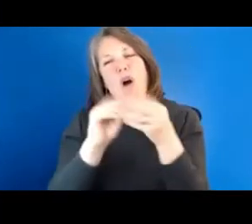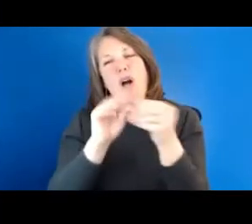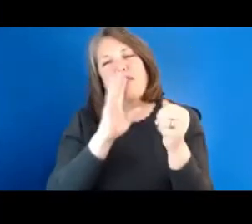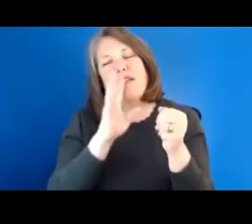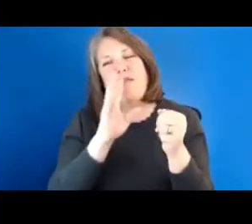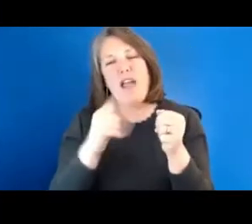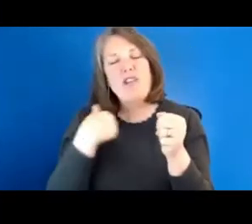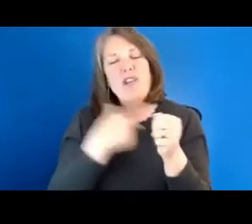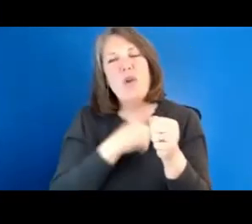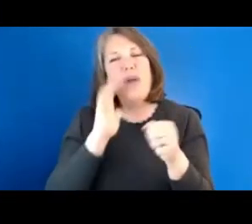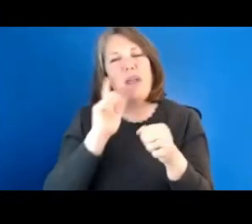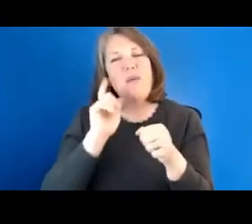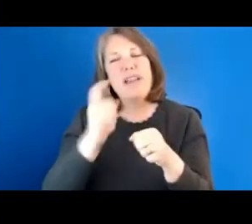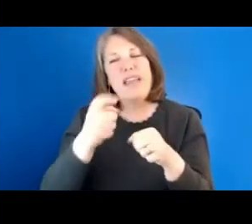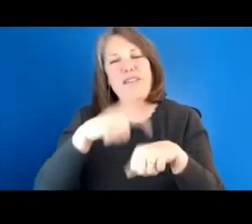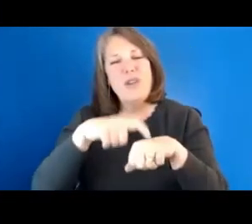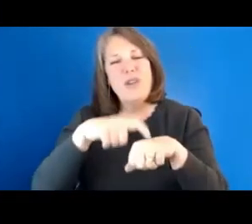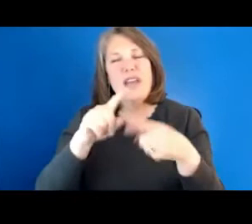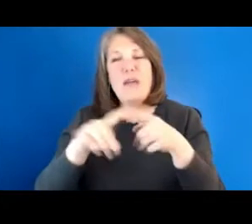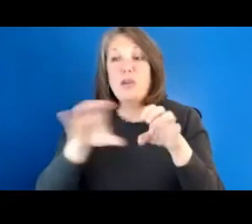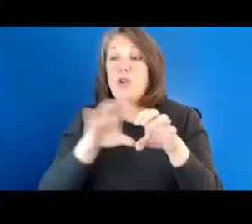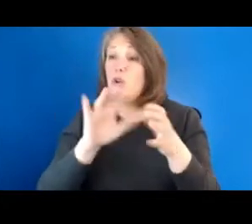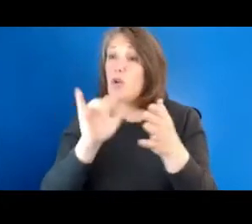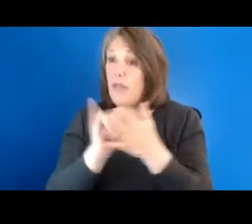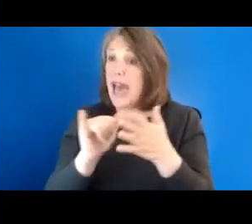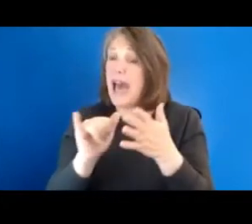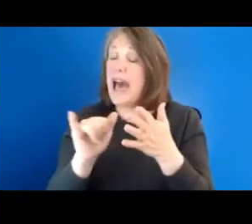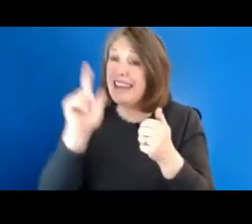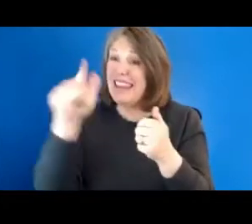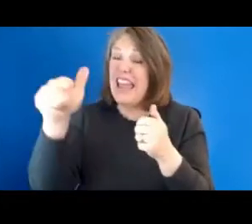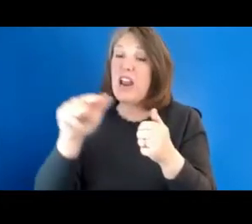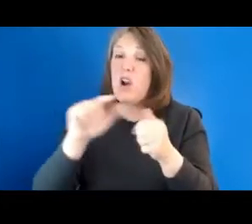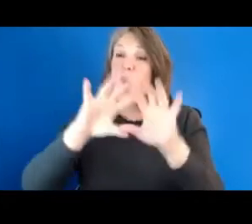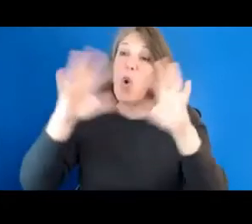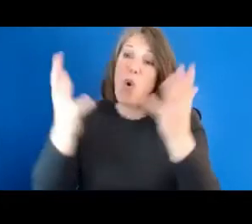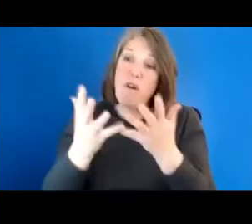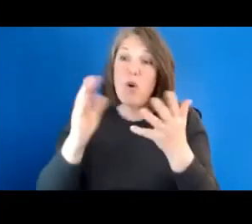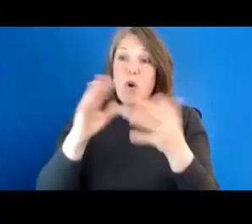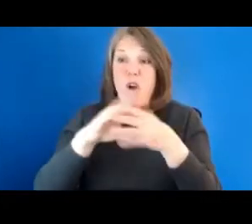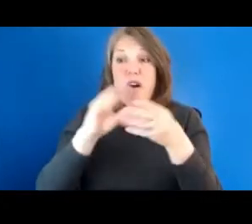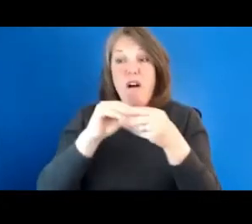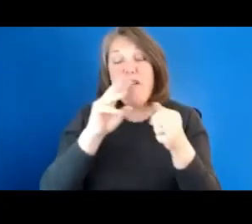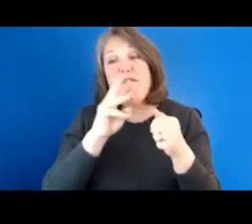17:03:04 to do the overall narration if you don't want to do it at the outset, so that